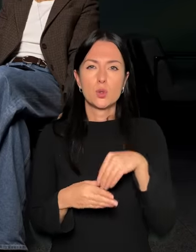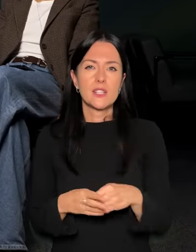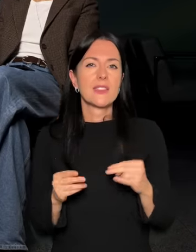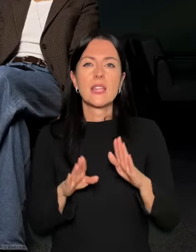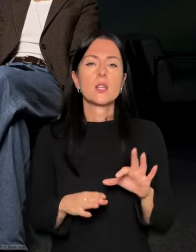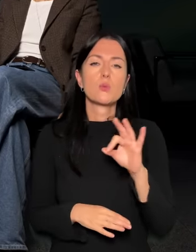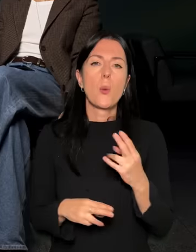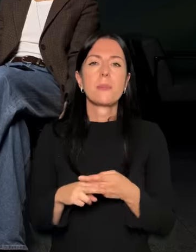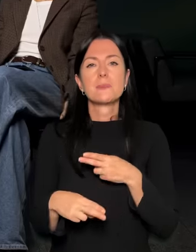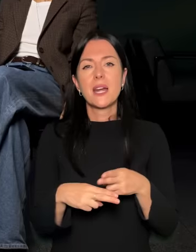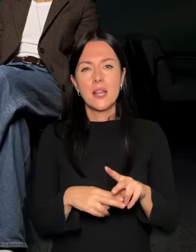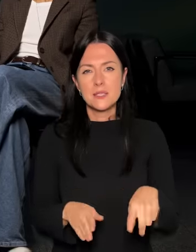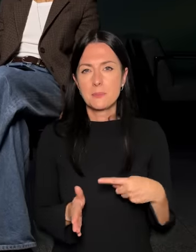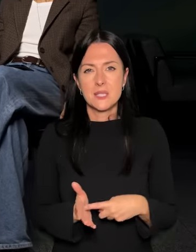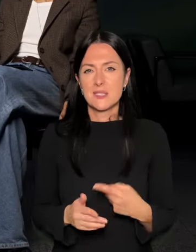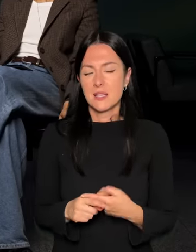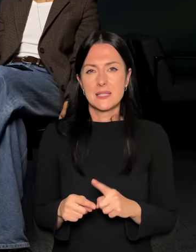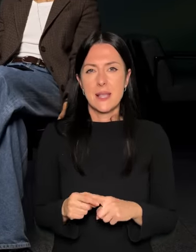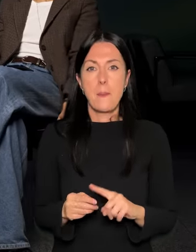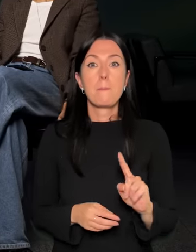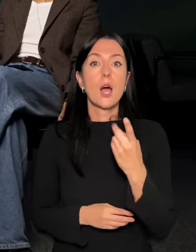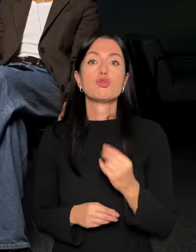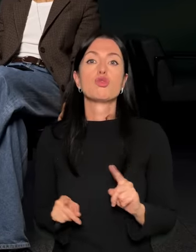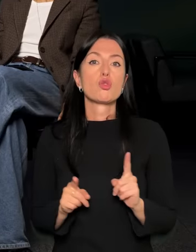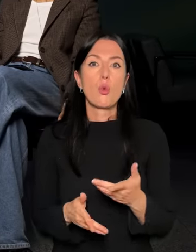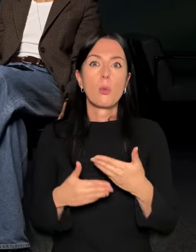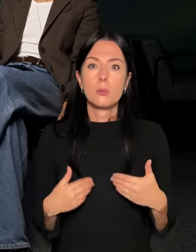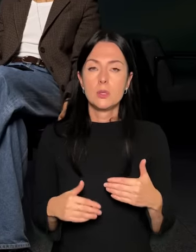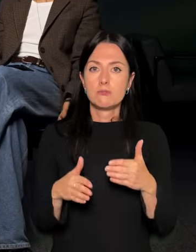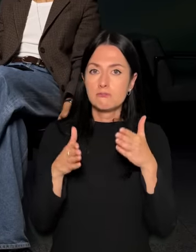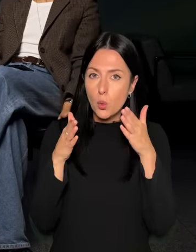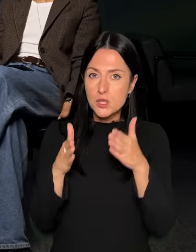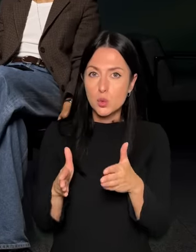not just the city's accessibility, because that's the first thing we focus on.